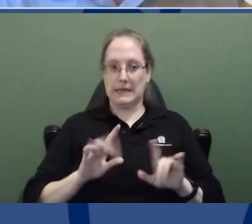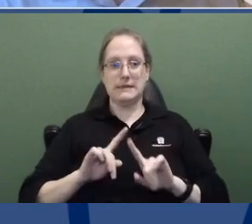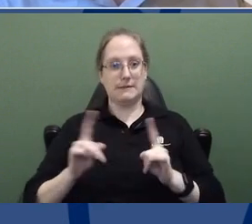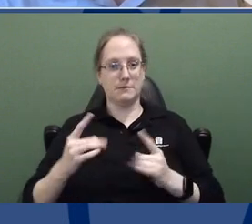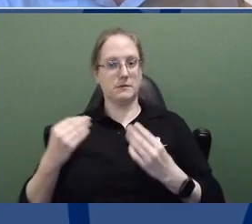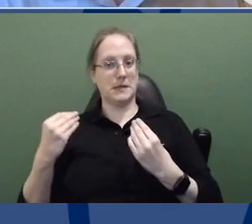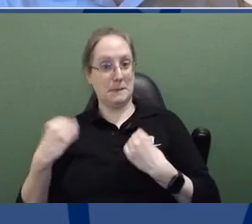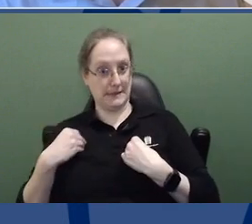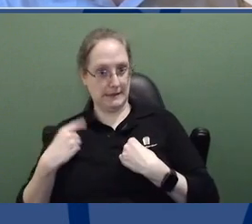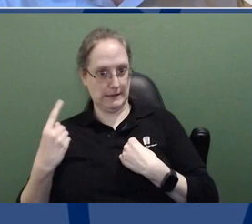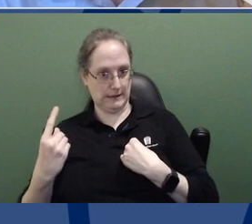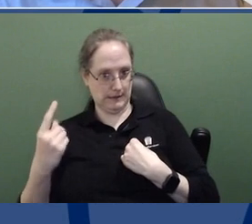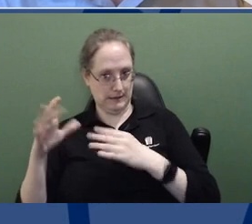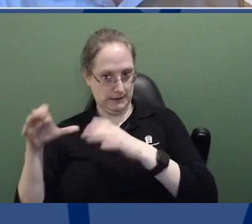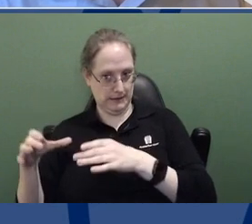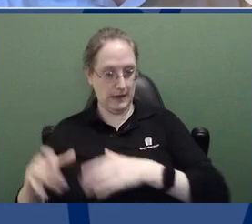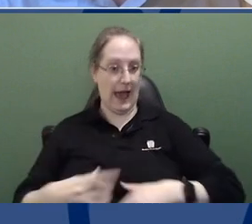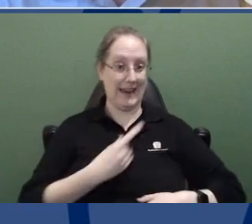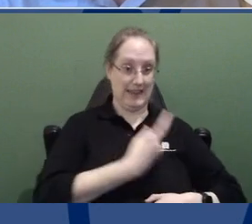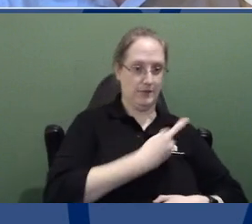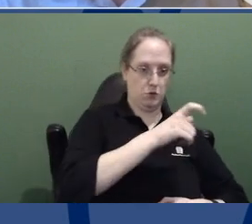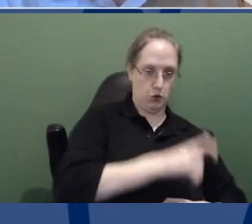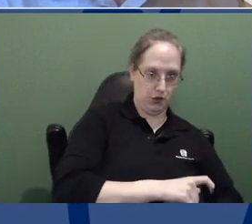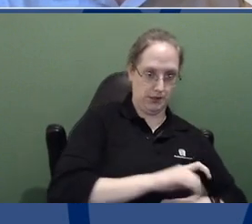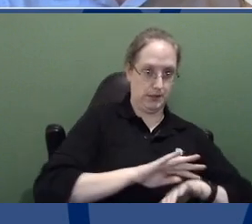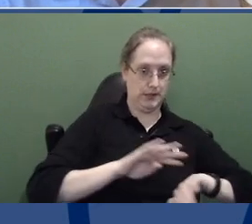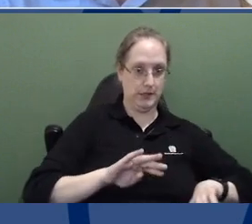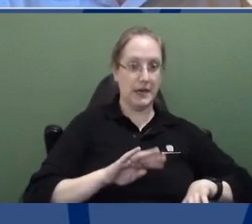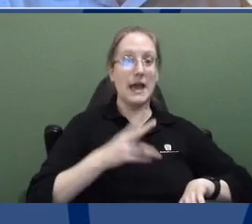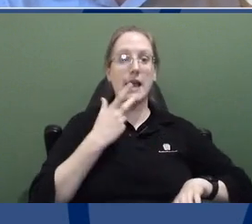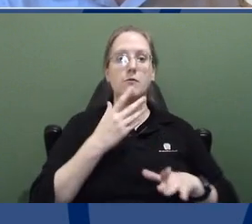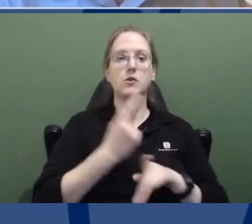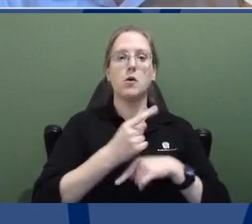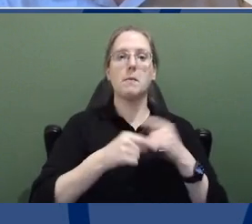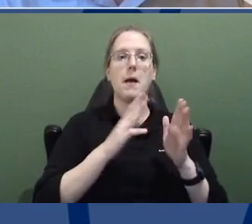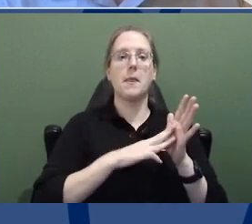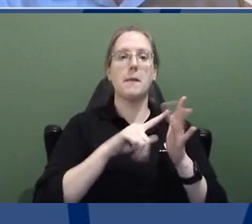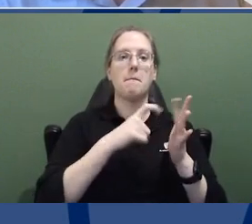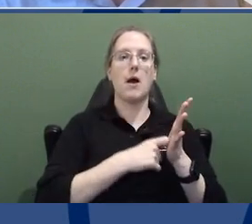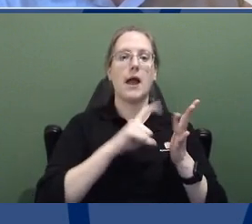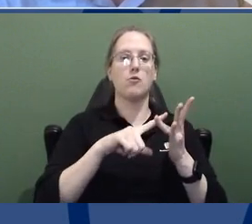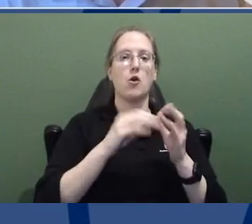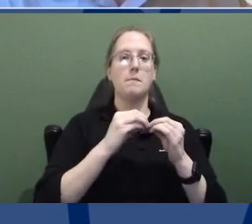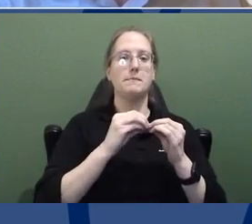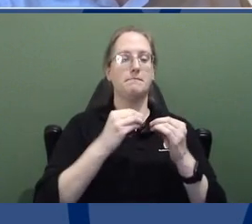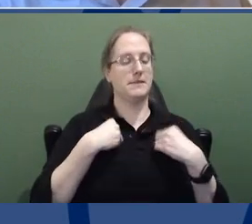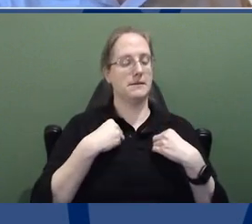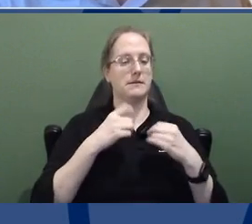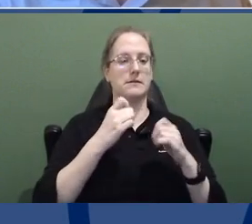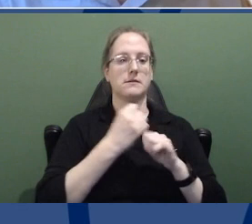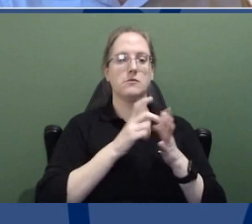move to the third scheme which is the microbusiness grants. And that is set up to support businesses,